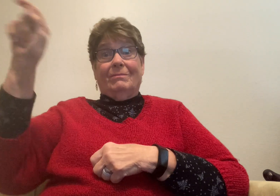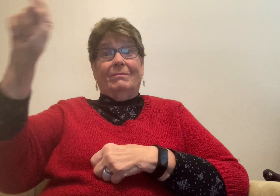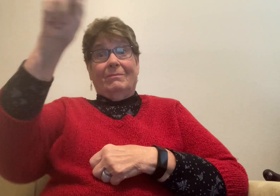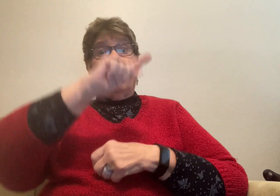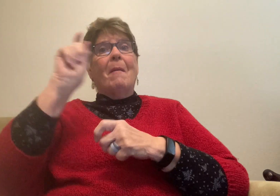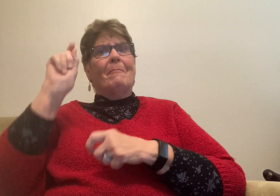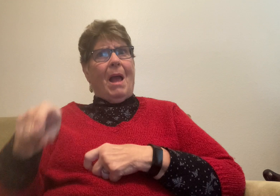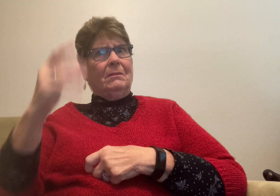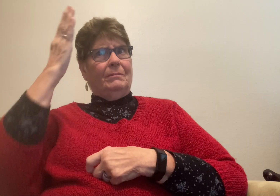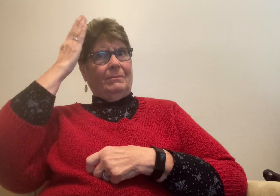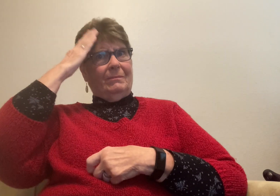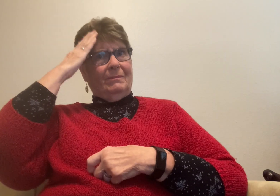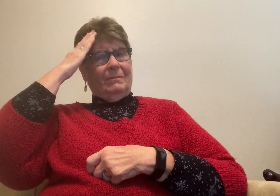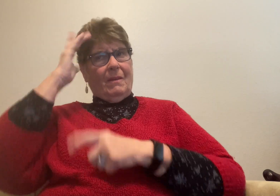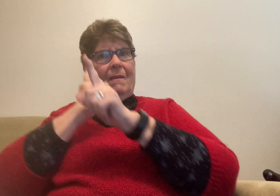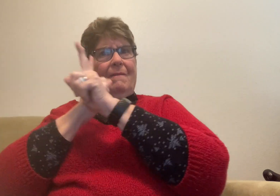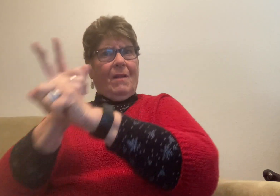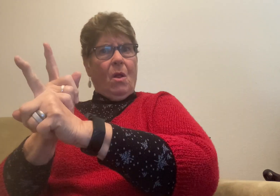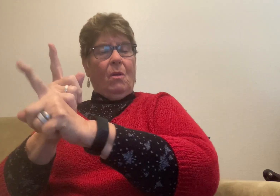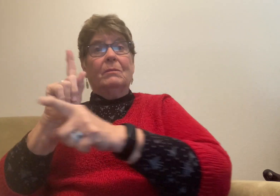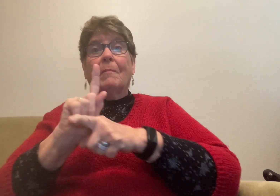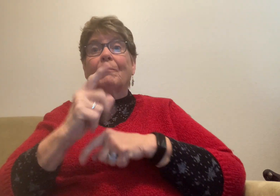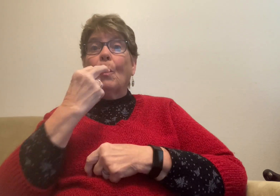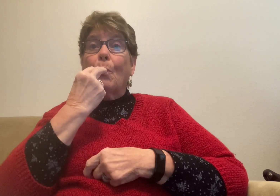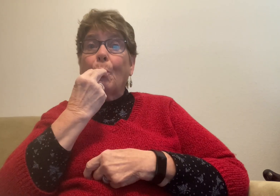Organising Committee (OC) must be familiar and follow...